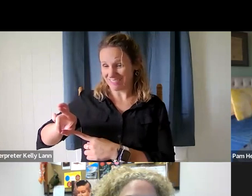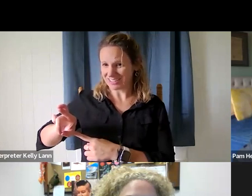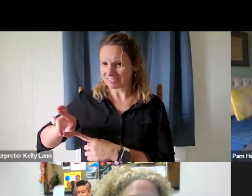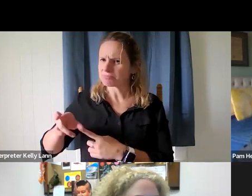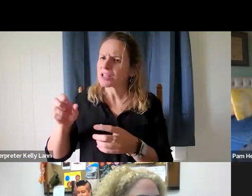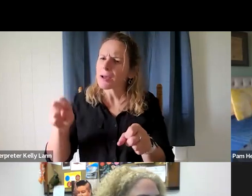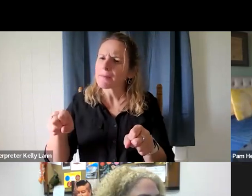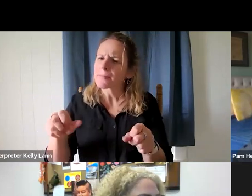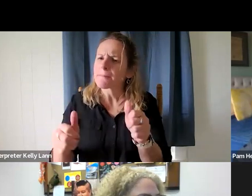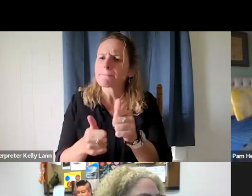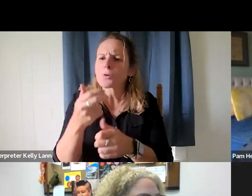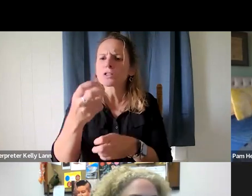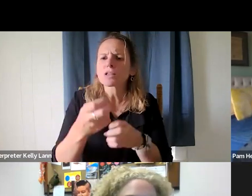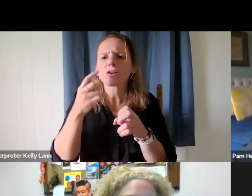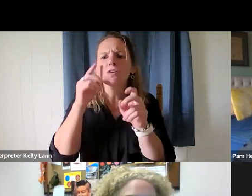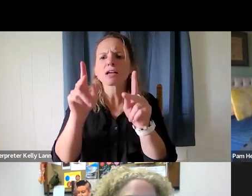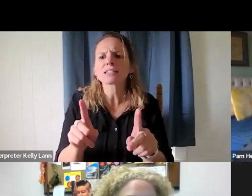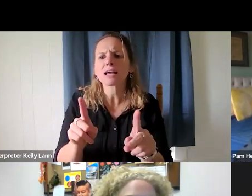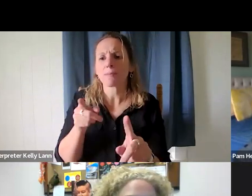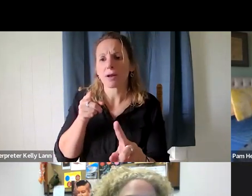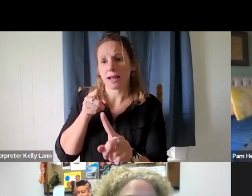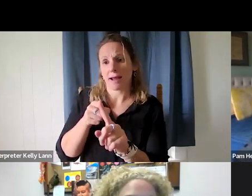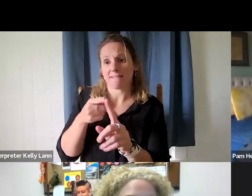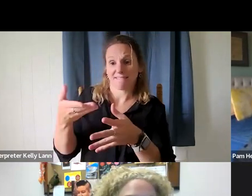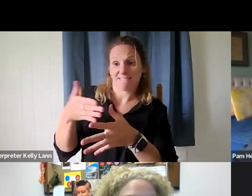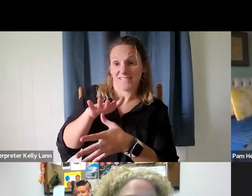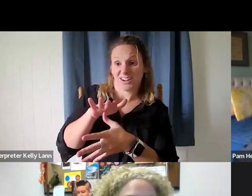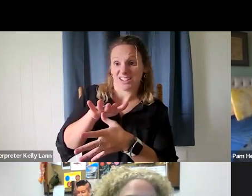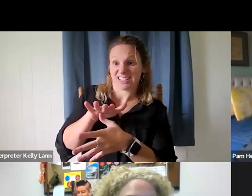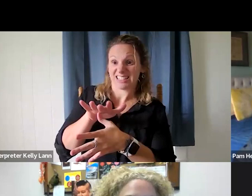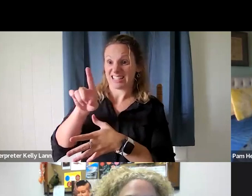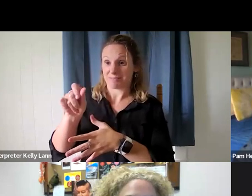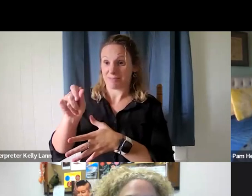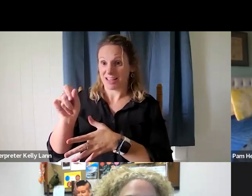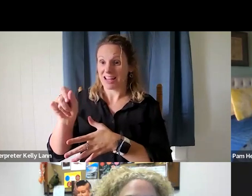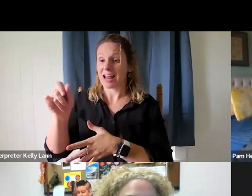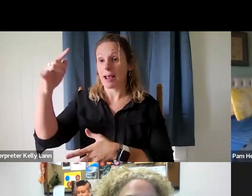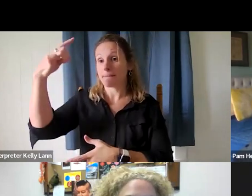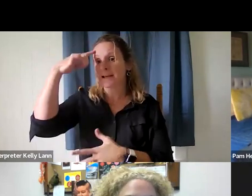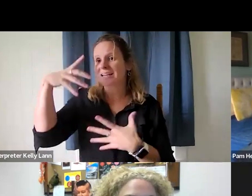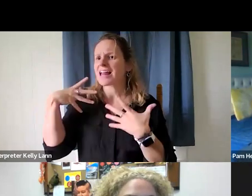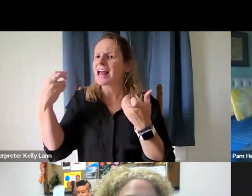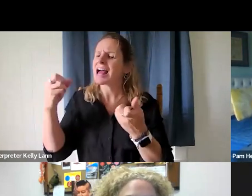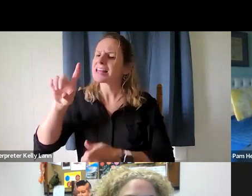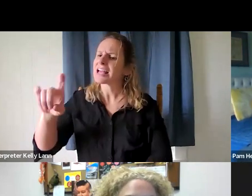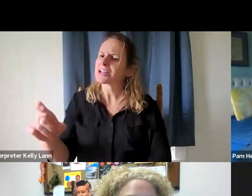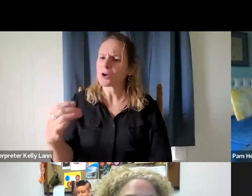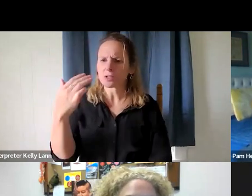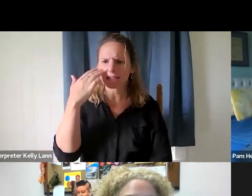or most difficult when someone's main disability is their mental health diagnosis? So, and I know these are the individuals